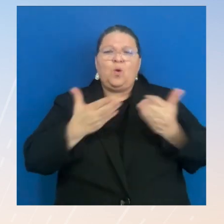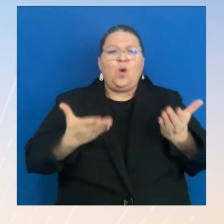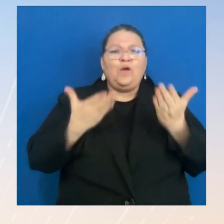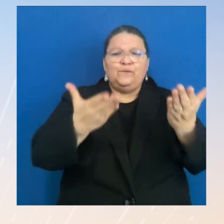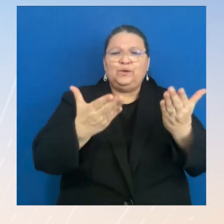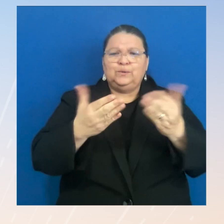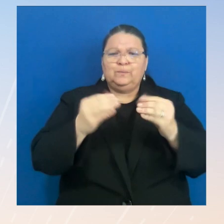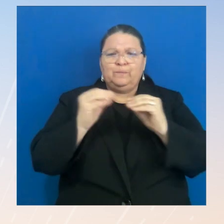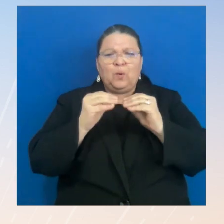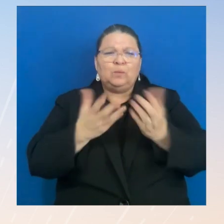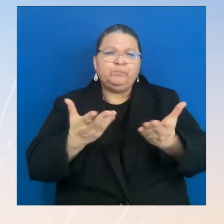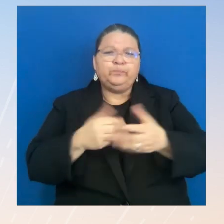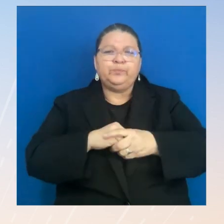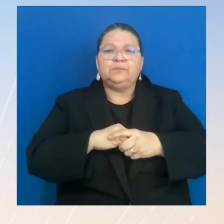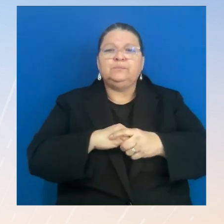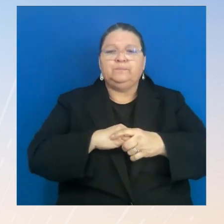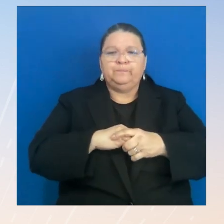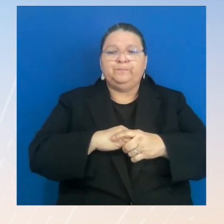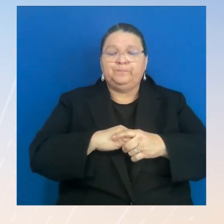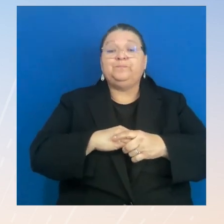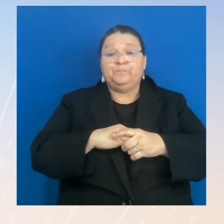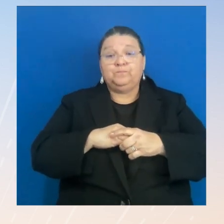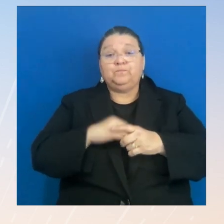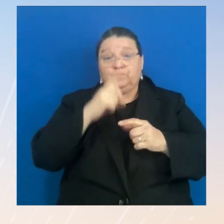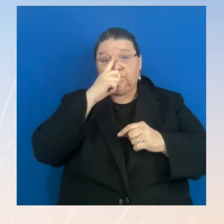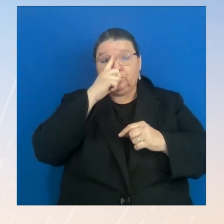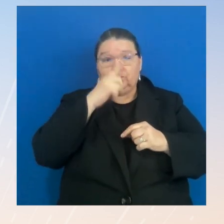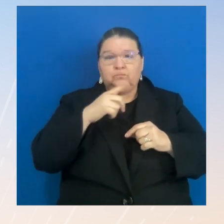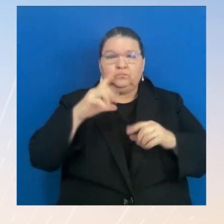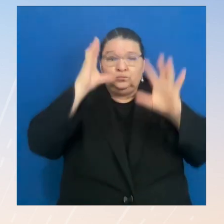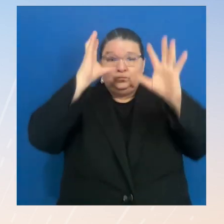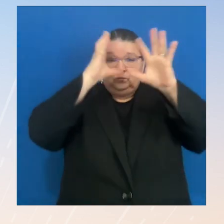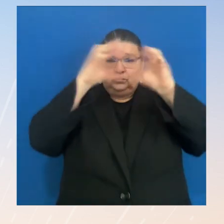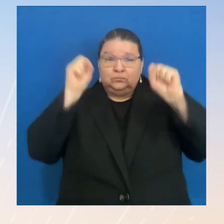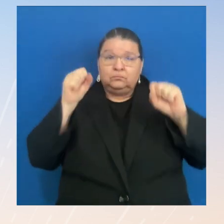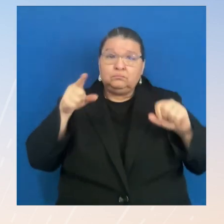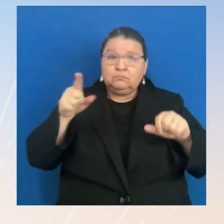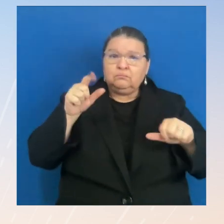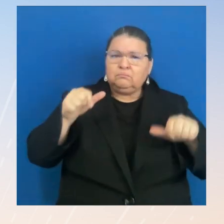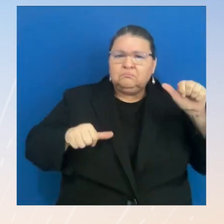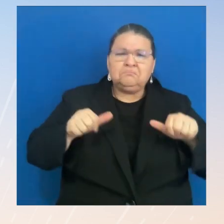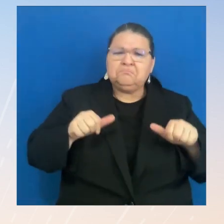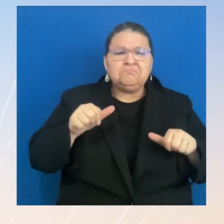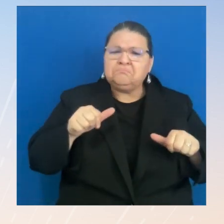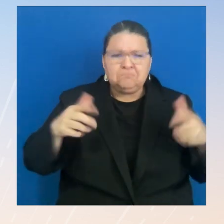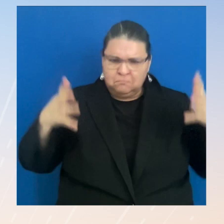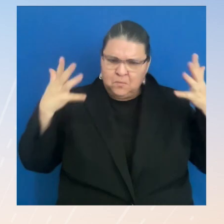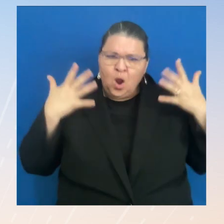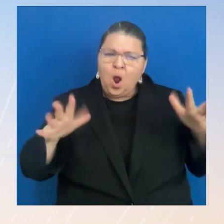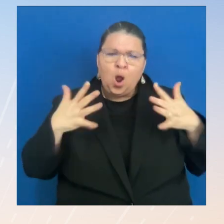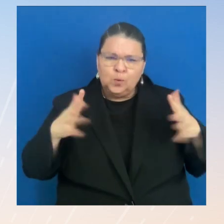We have provided and he has approved and expedited the delivery of more assistance -- military and security assistance --